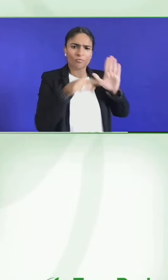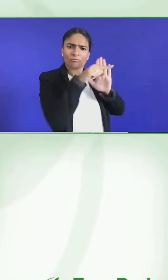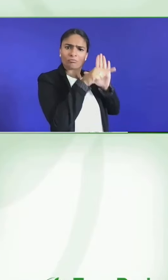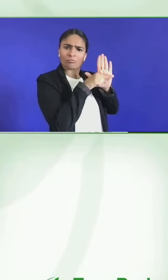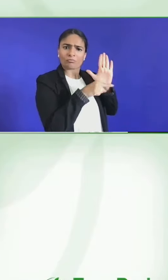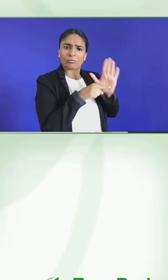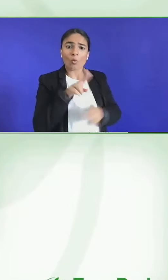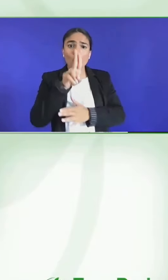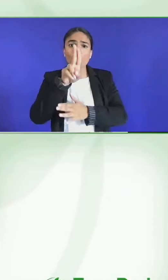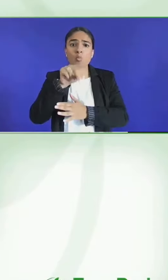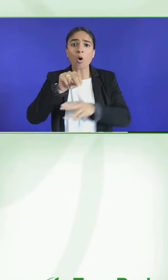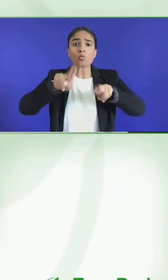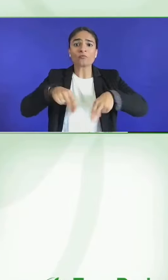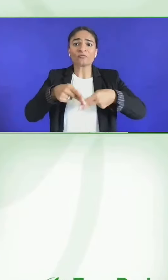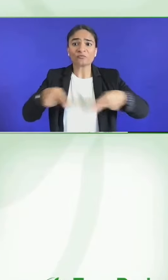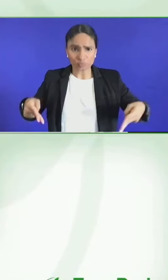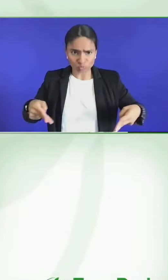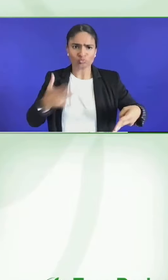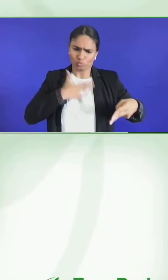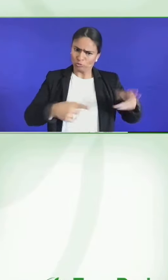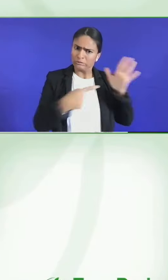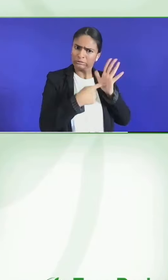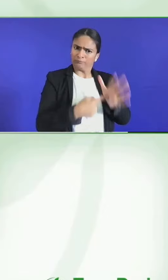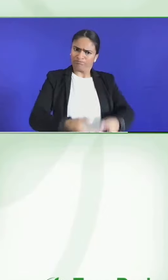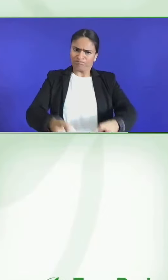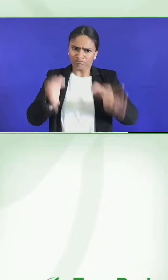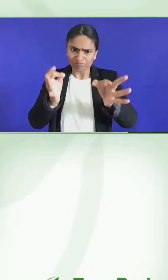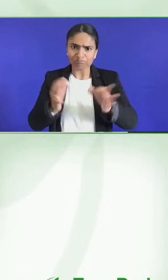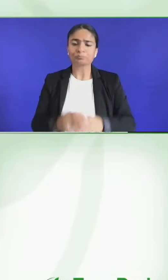Care in many countries was to many big debates going on in that regard.